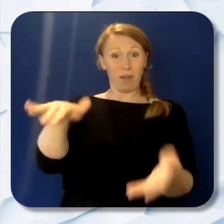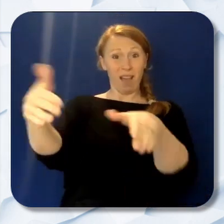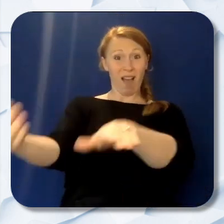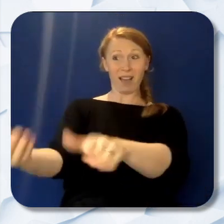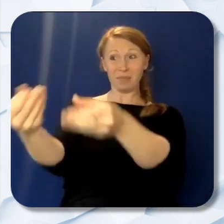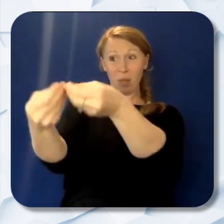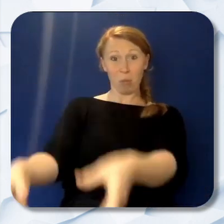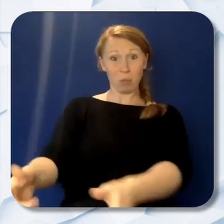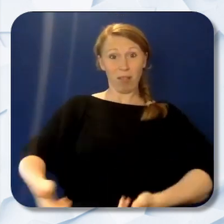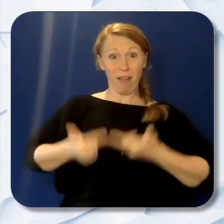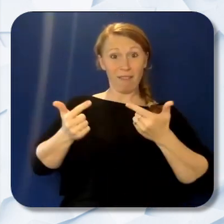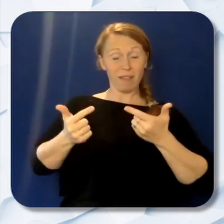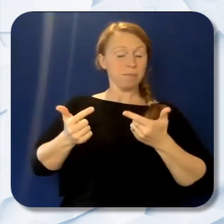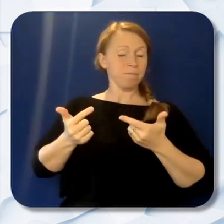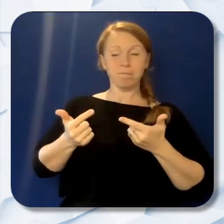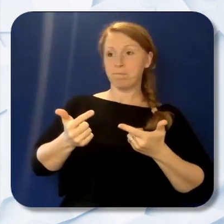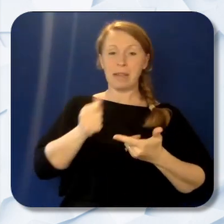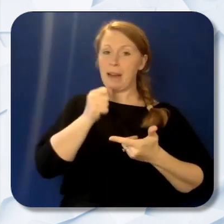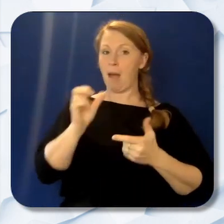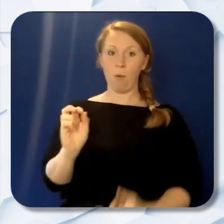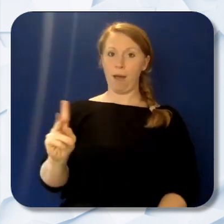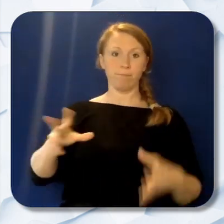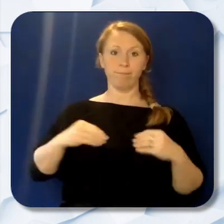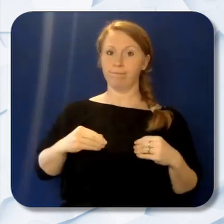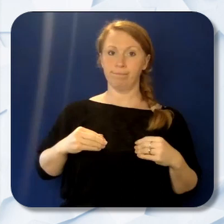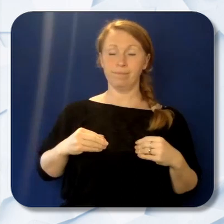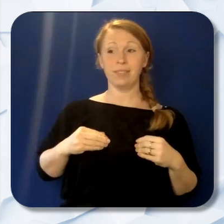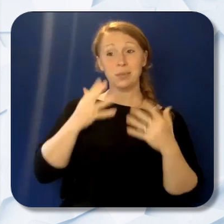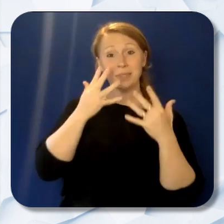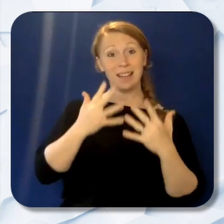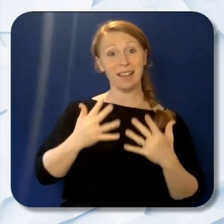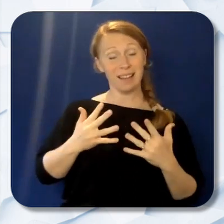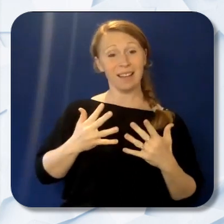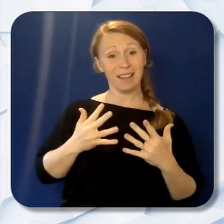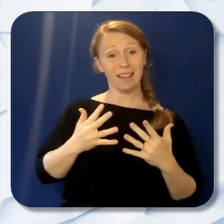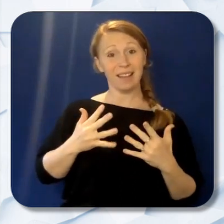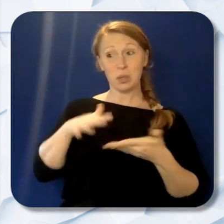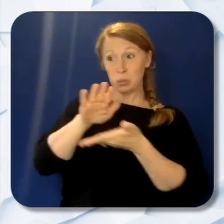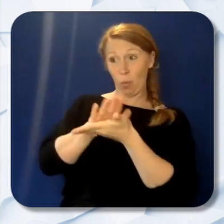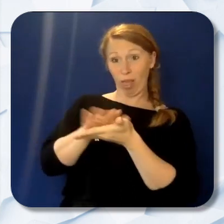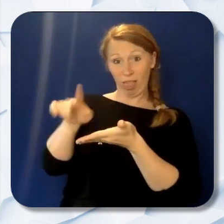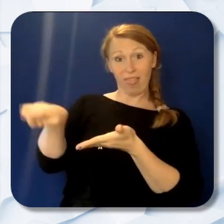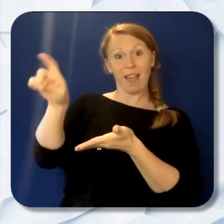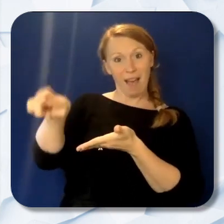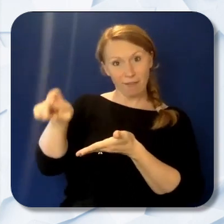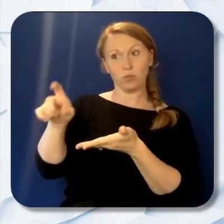and so it has become unfortunately a sad reality that schools have to contend with, and and so we